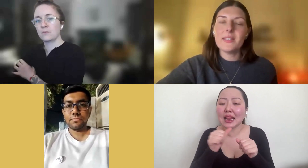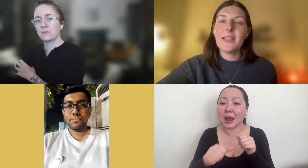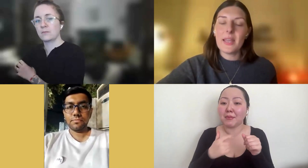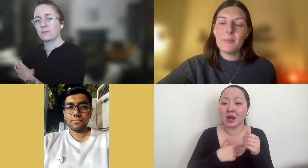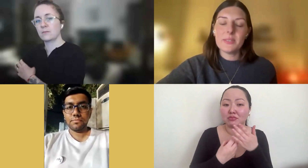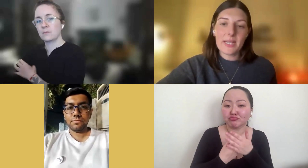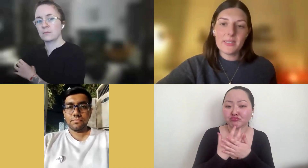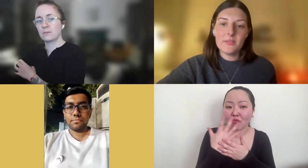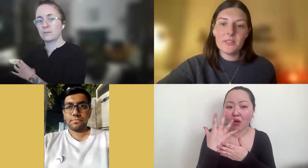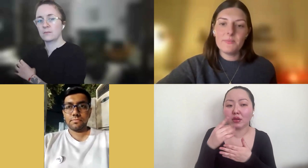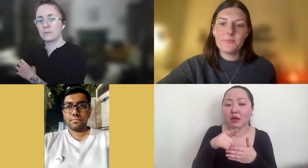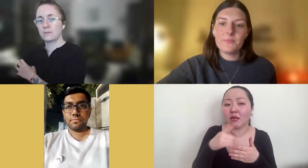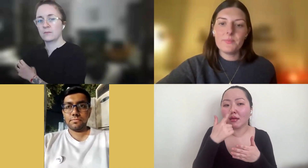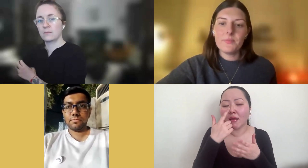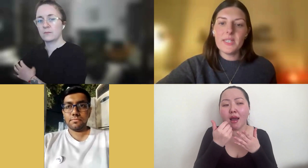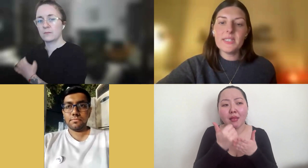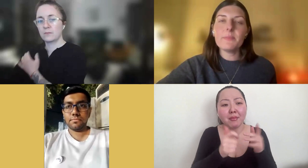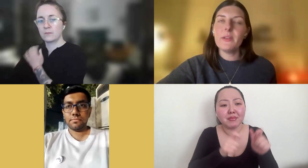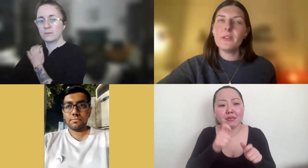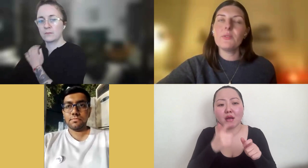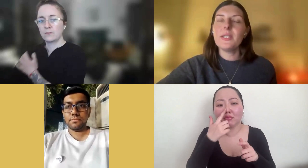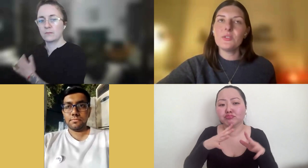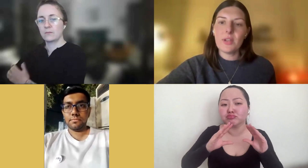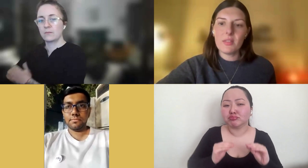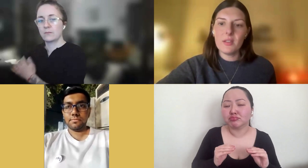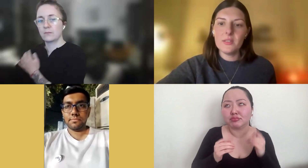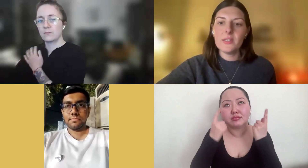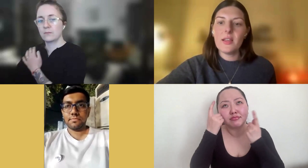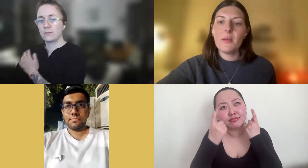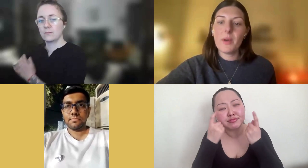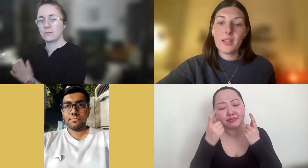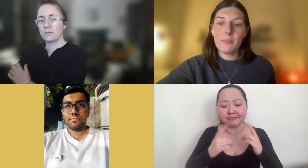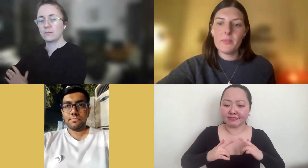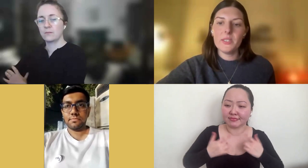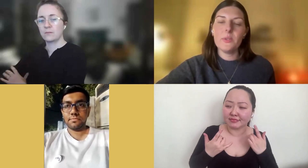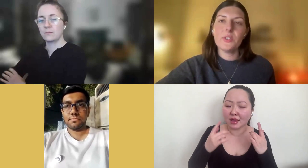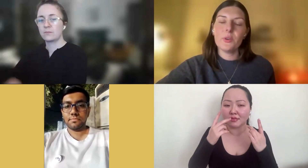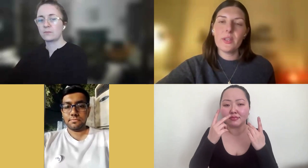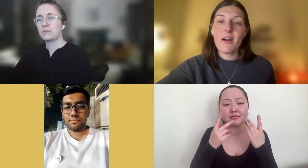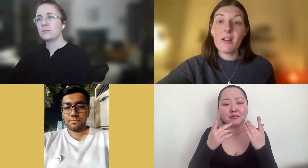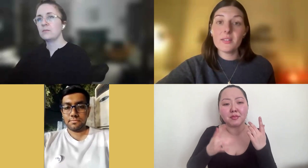reflect, and gain perspective. This experience really strengthened my commitment to ensuring